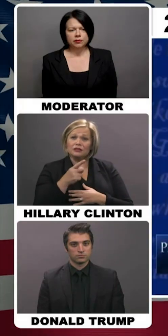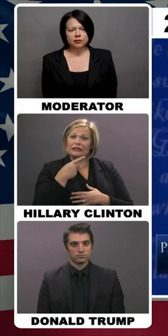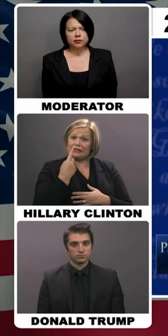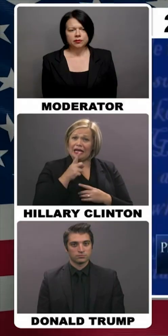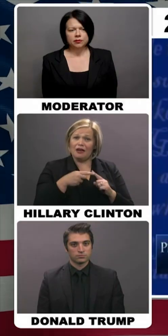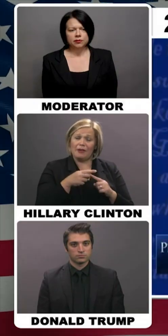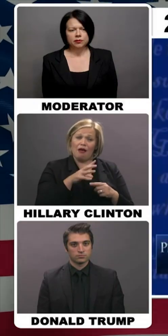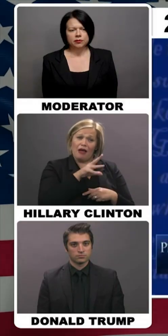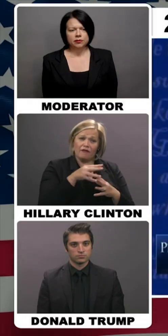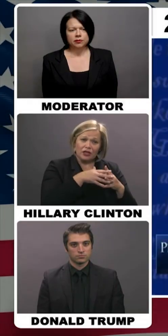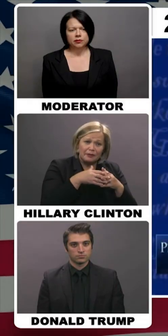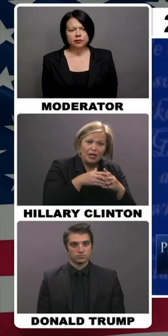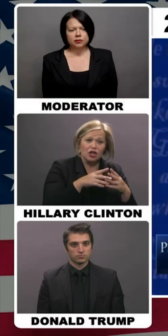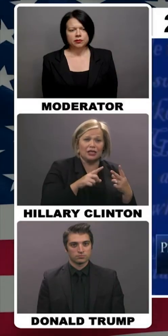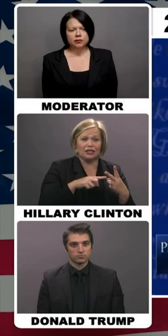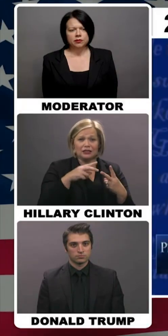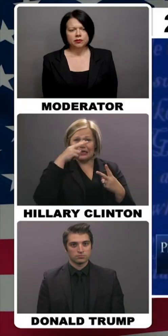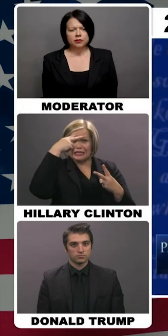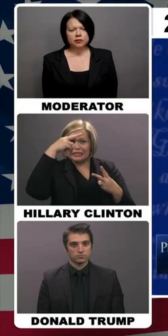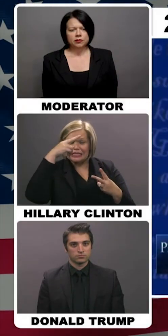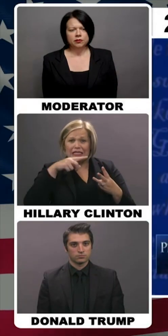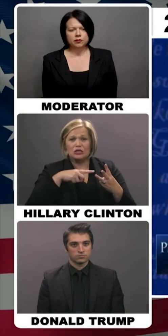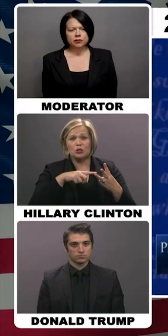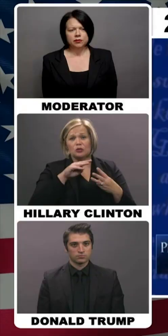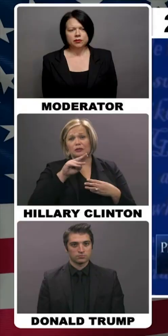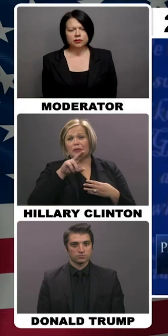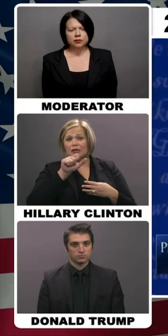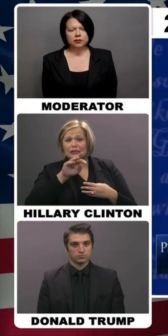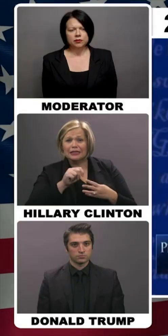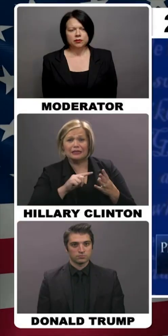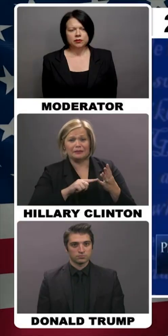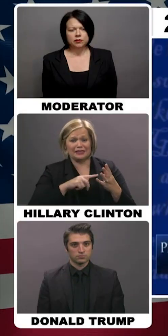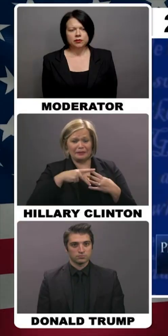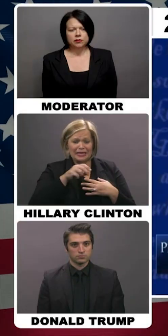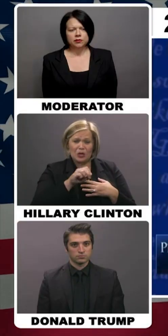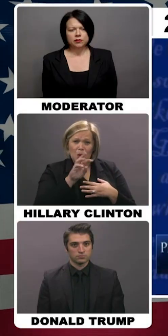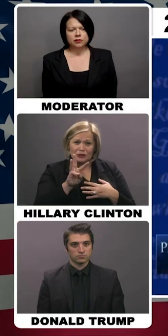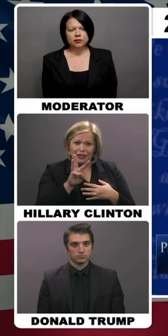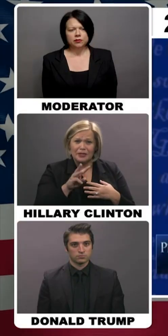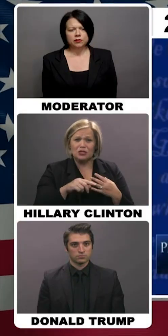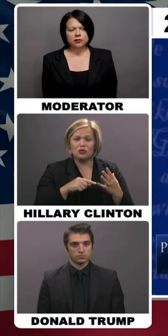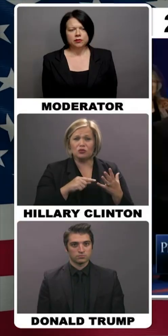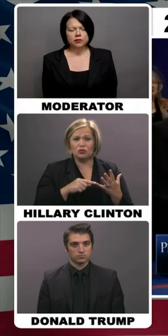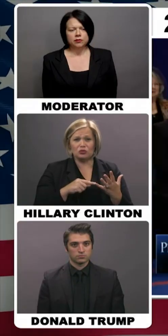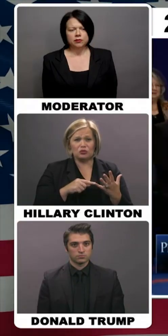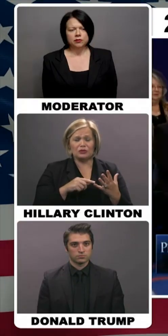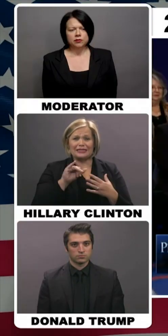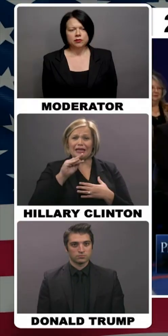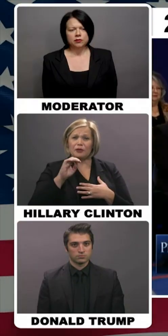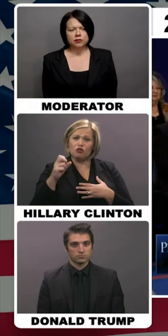and Latinos, about Muslims, about POWs, uh, about immigrants, about people